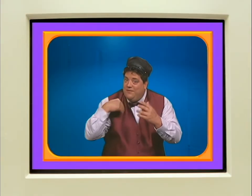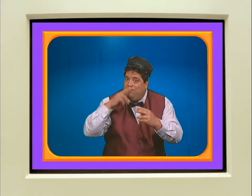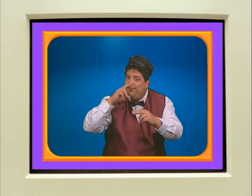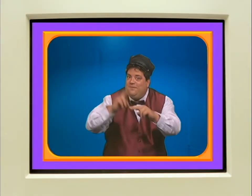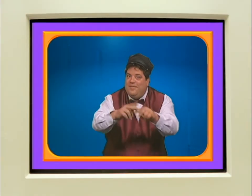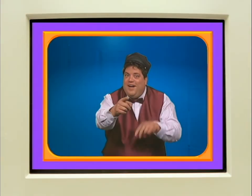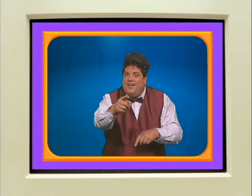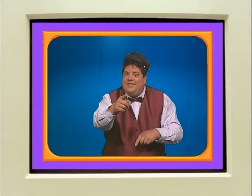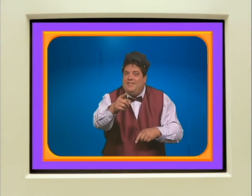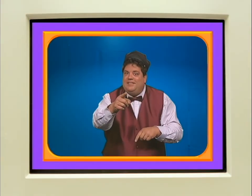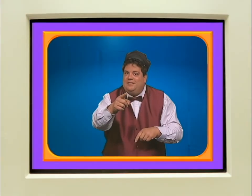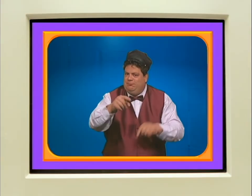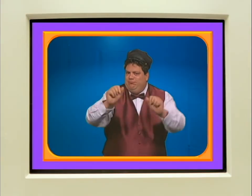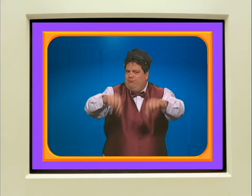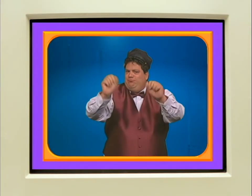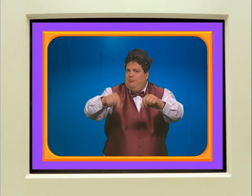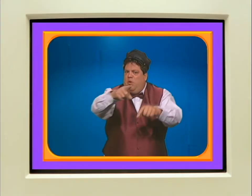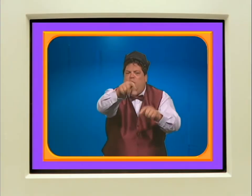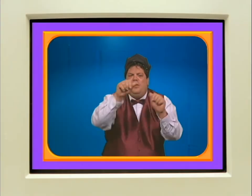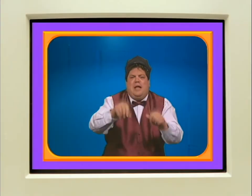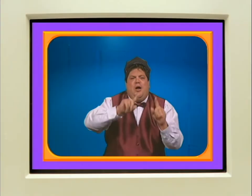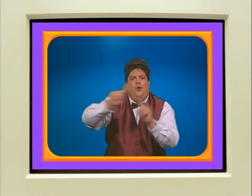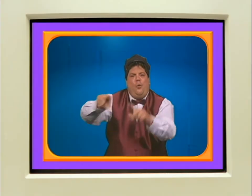BUT LYING IS NEVER COOL.